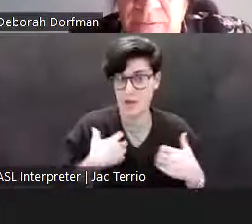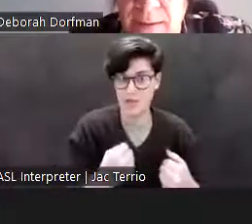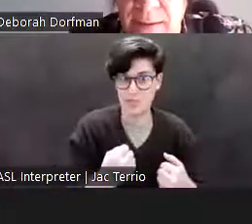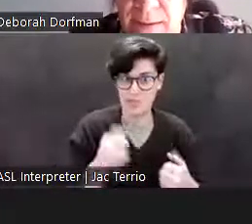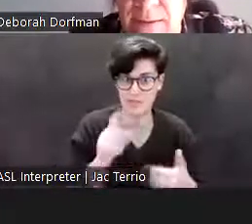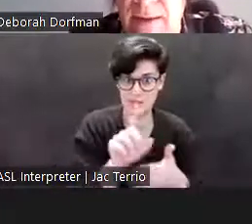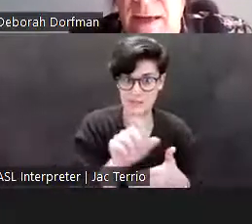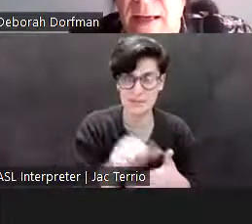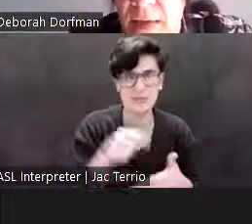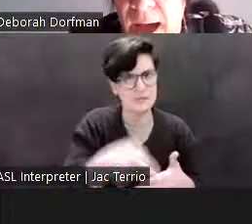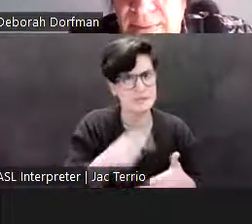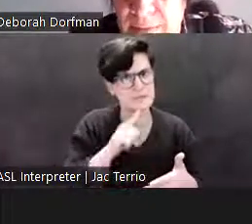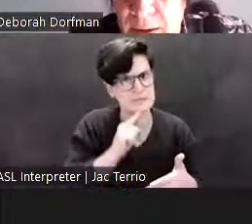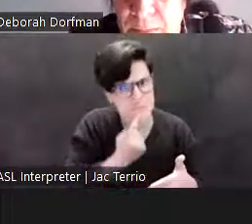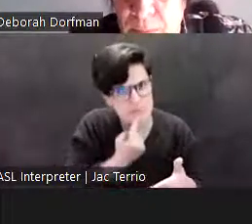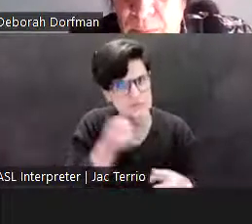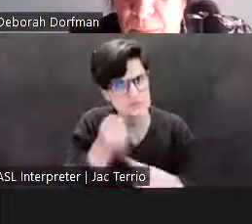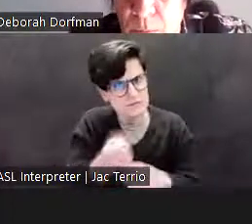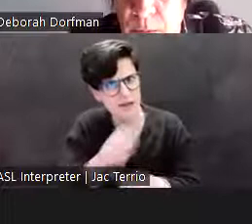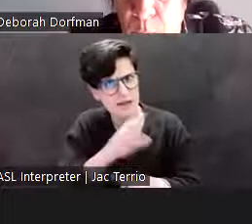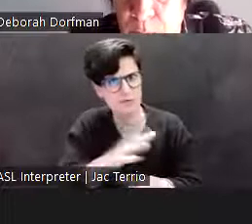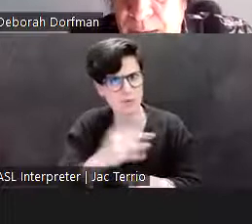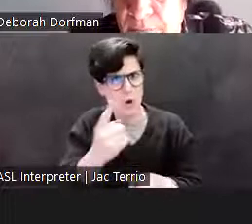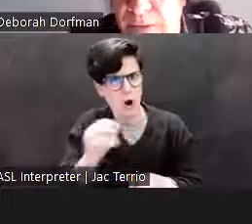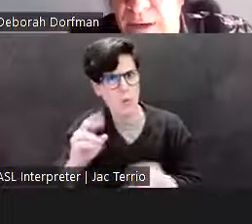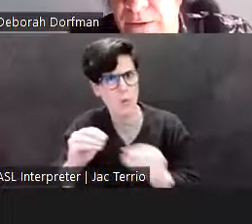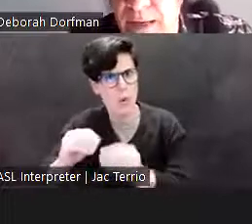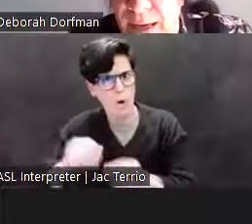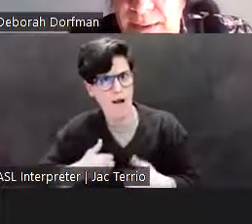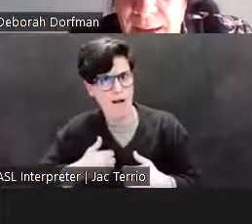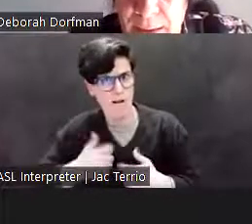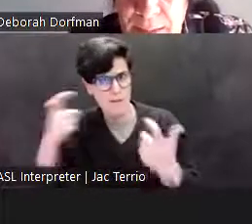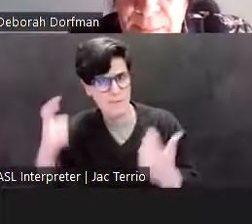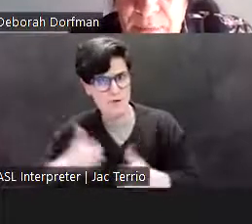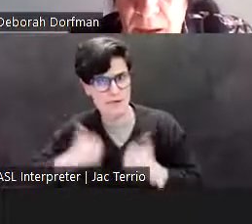activities that will be covered under the Ada.